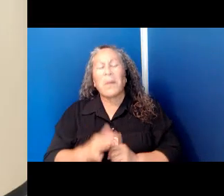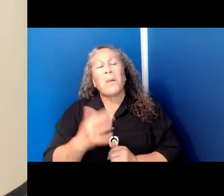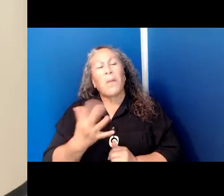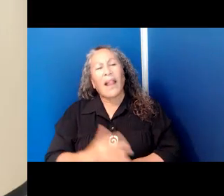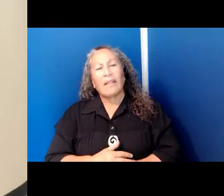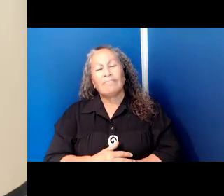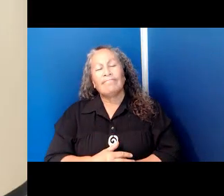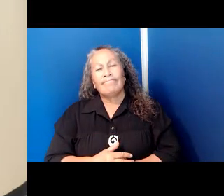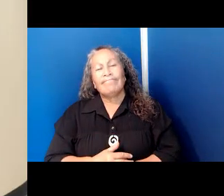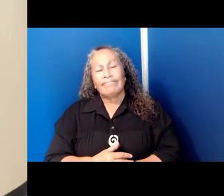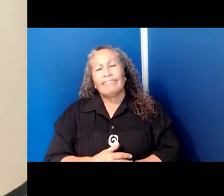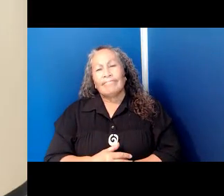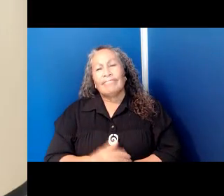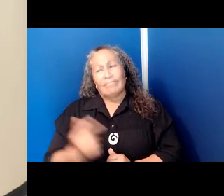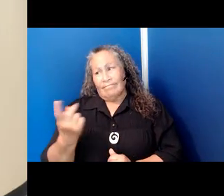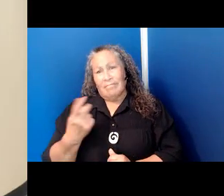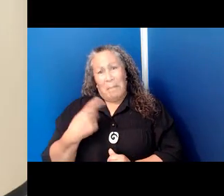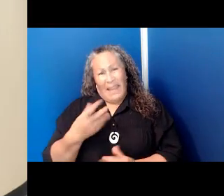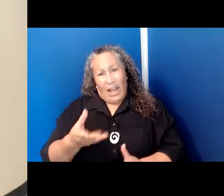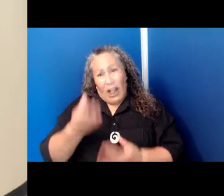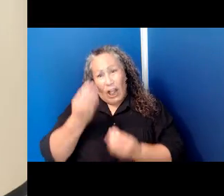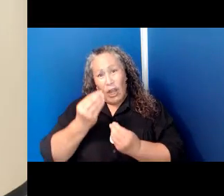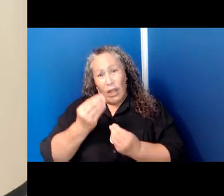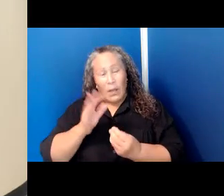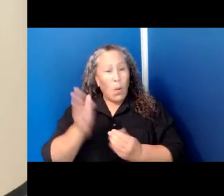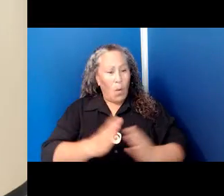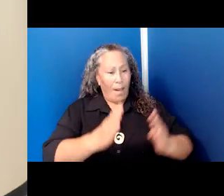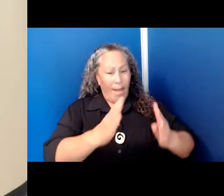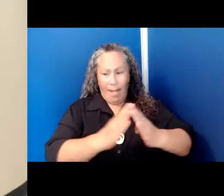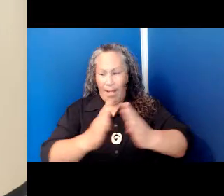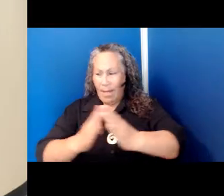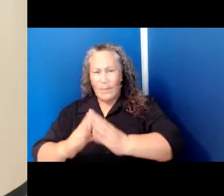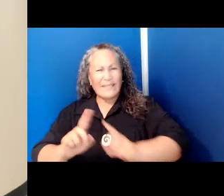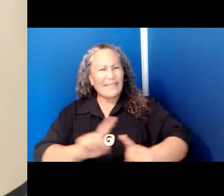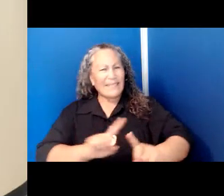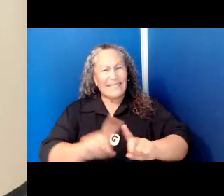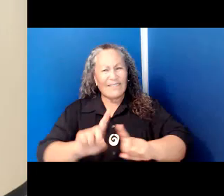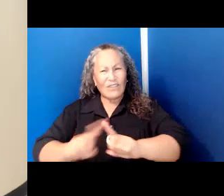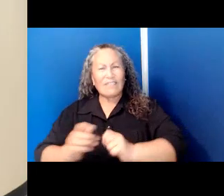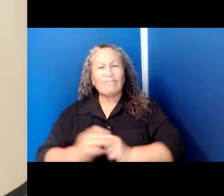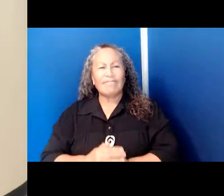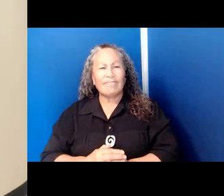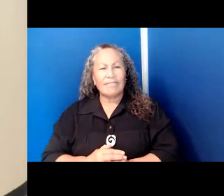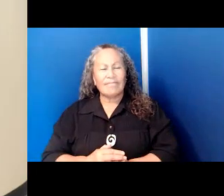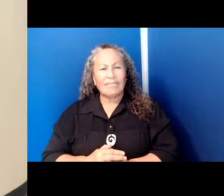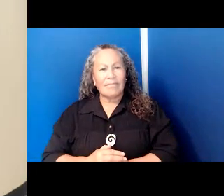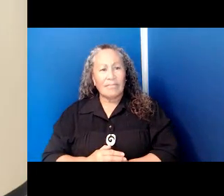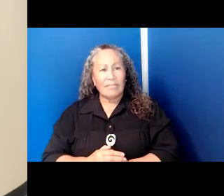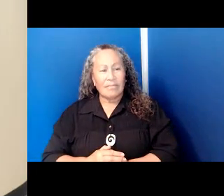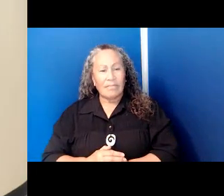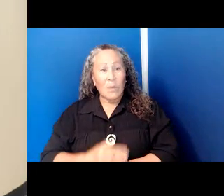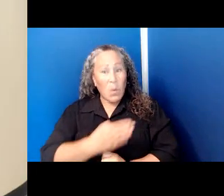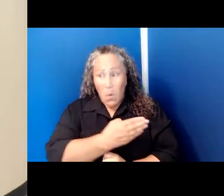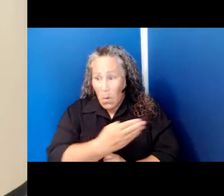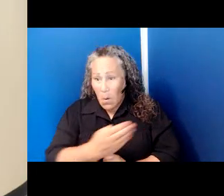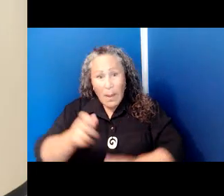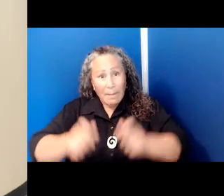learn that every house is different. You learn that everyone has different needs,